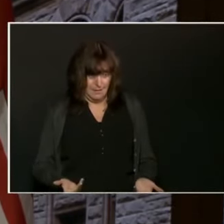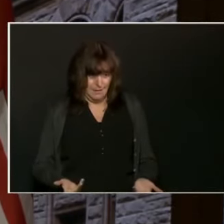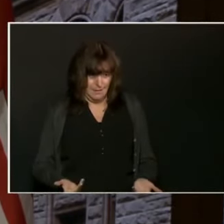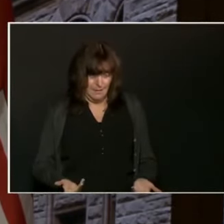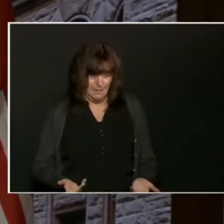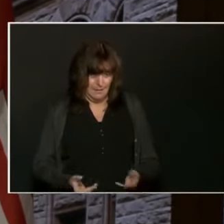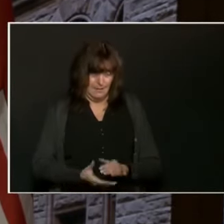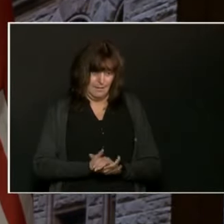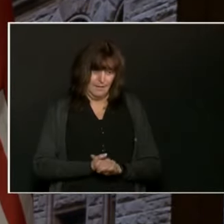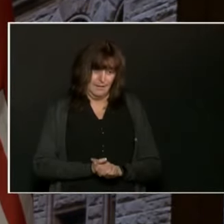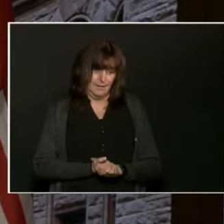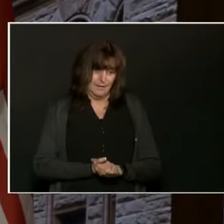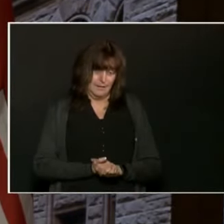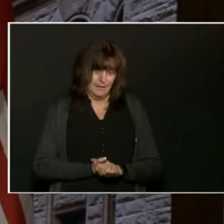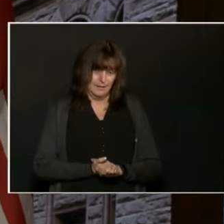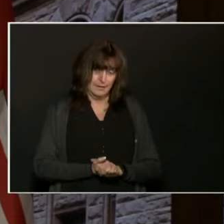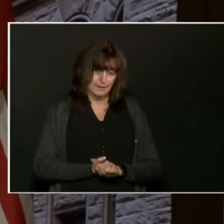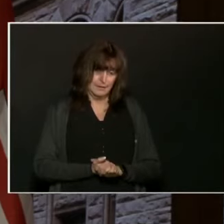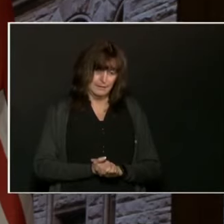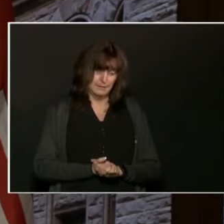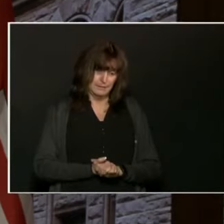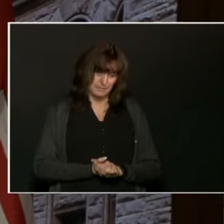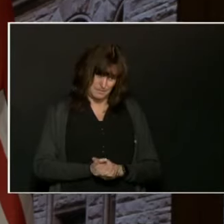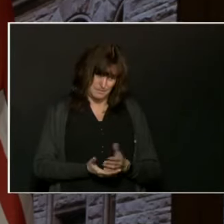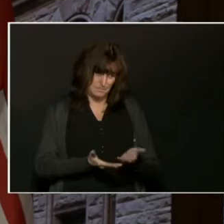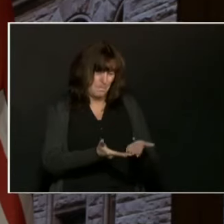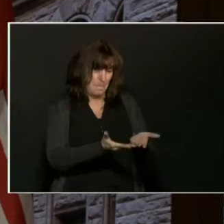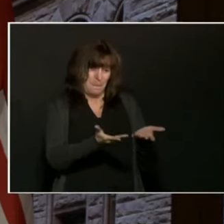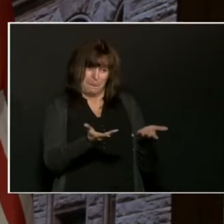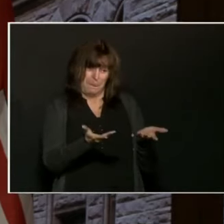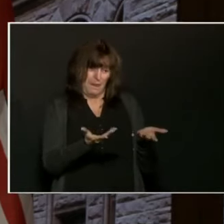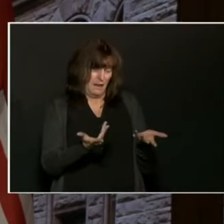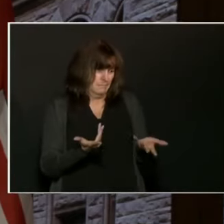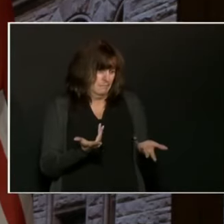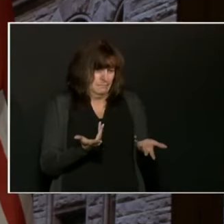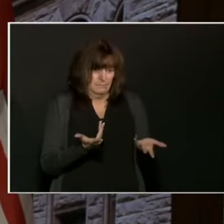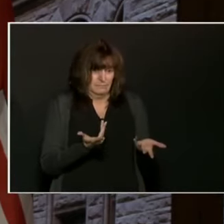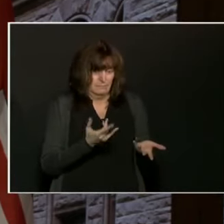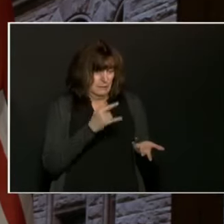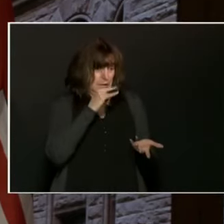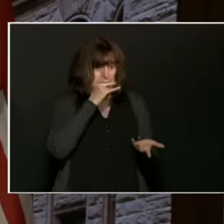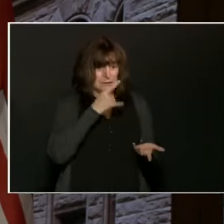TEENAGER KNOW SO HARD IT IS TO CONTROL THEIR BEHAVIOUR.